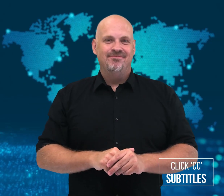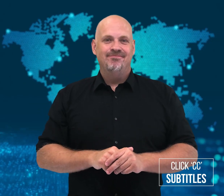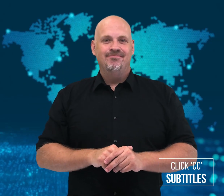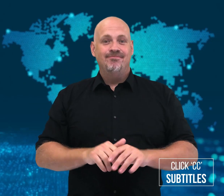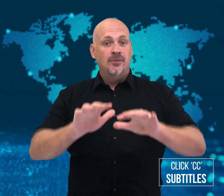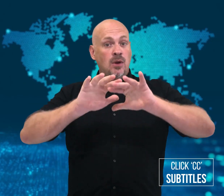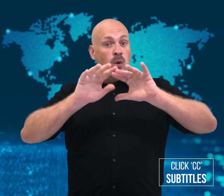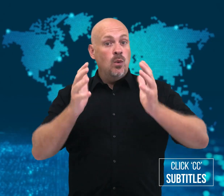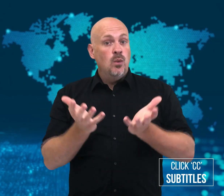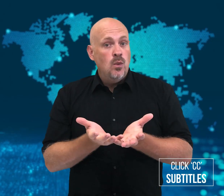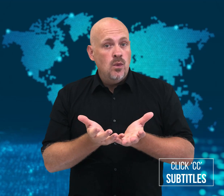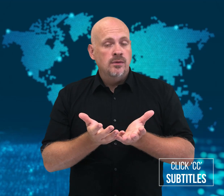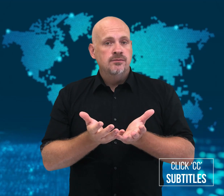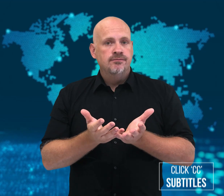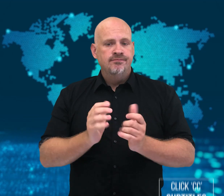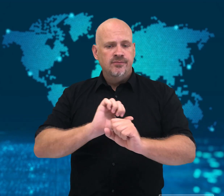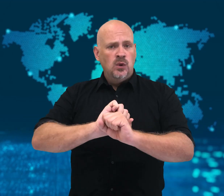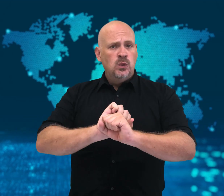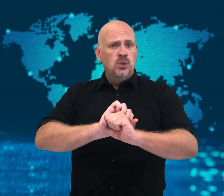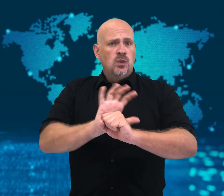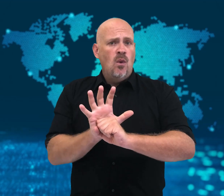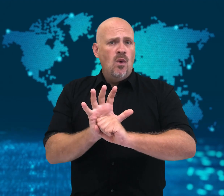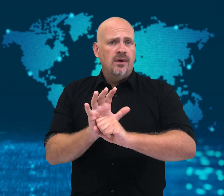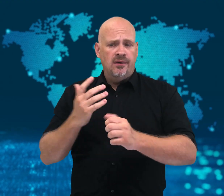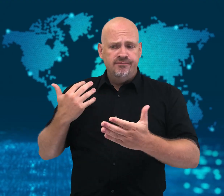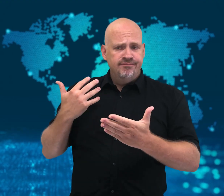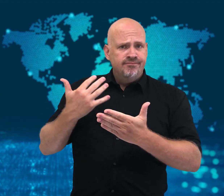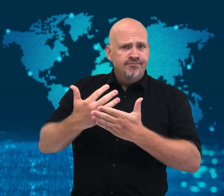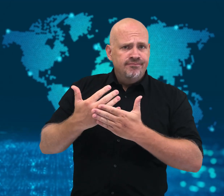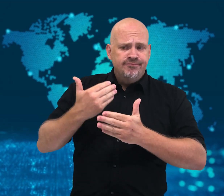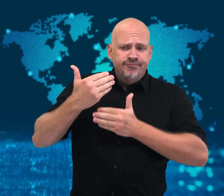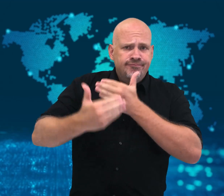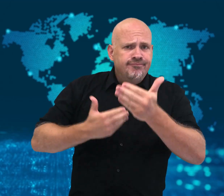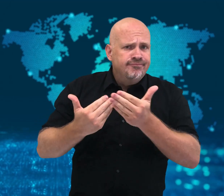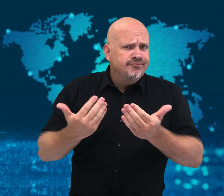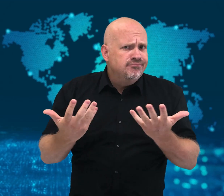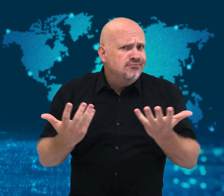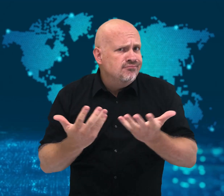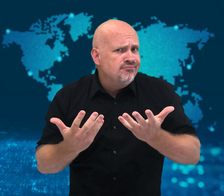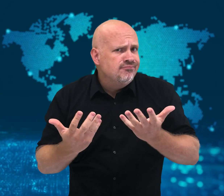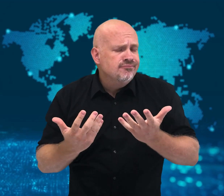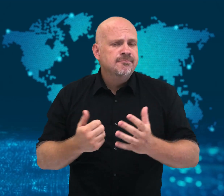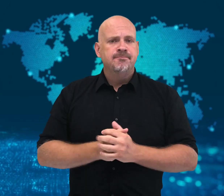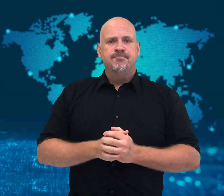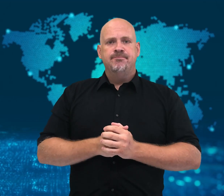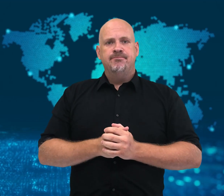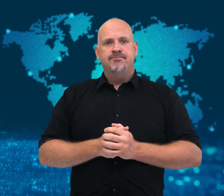COVID-19 update.